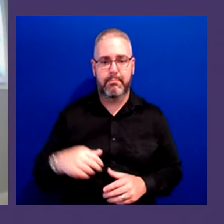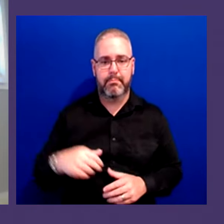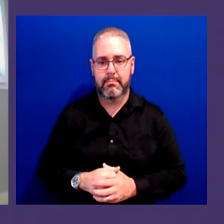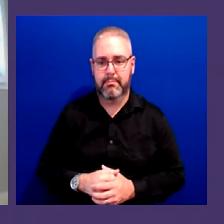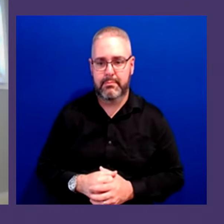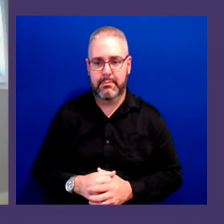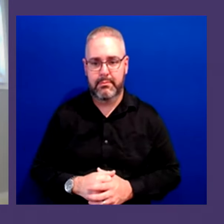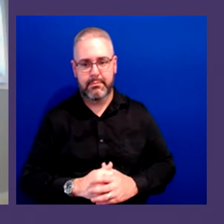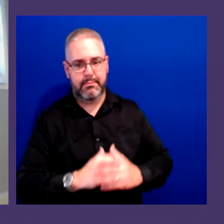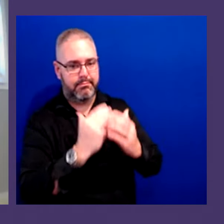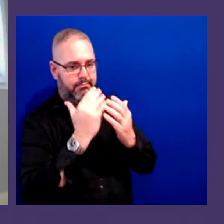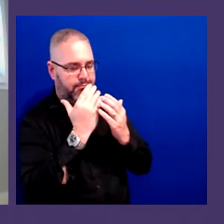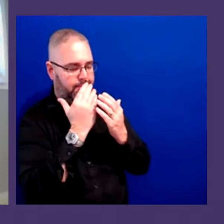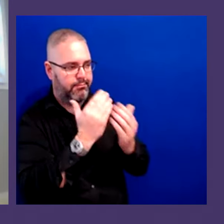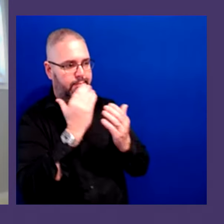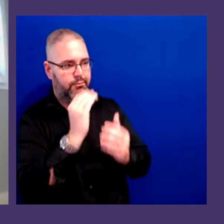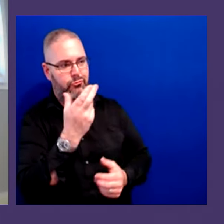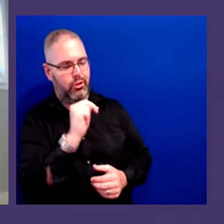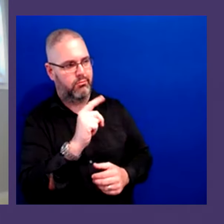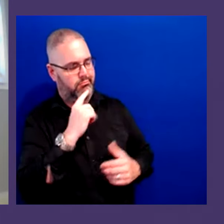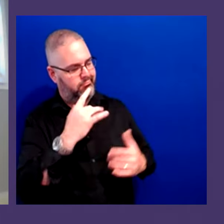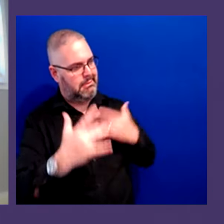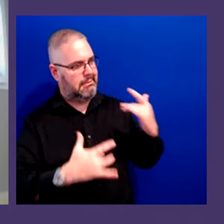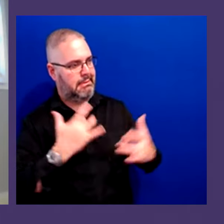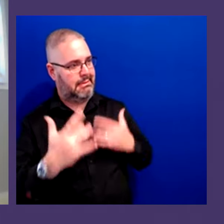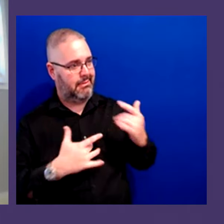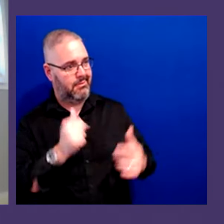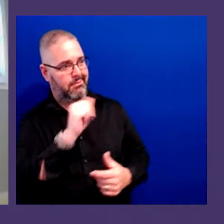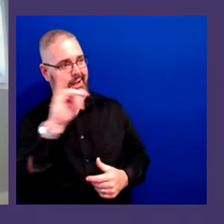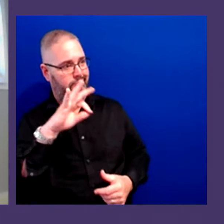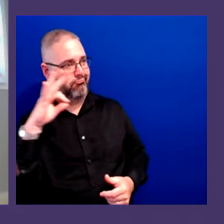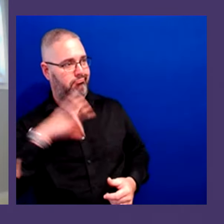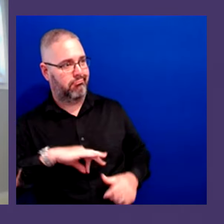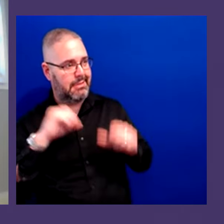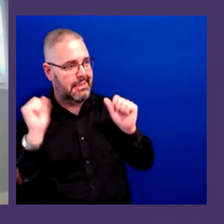to see what you can do with AI. Another example that I would like to